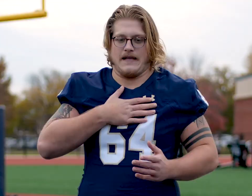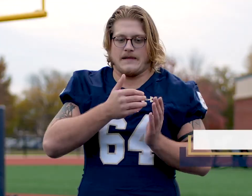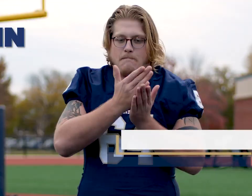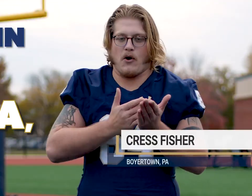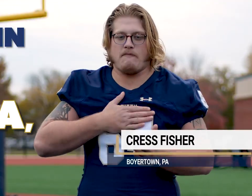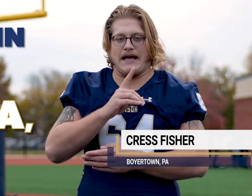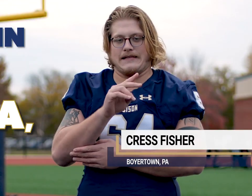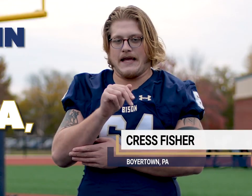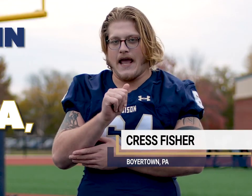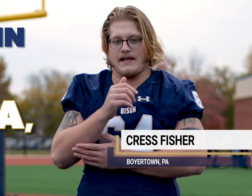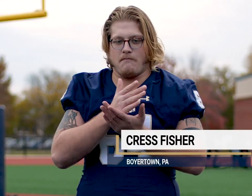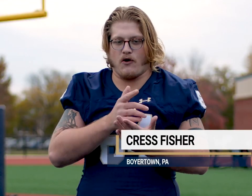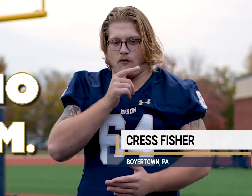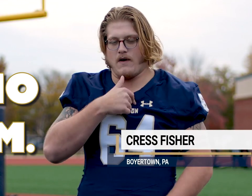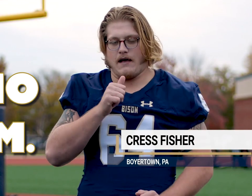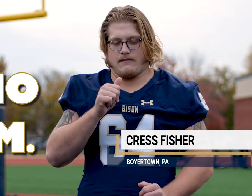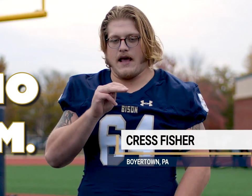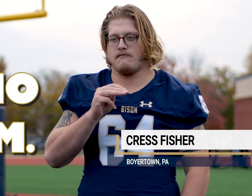It's part of my DNA, it's part of who I am.